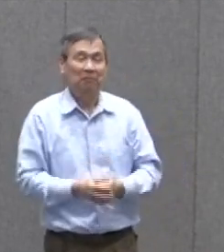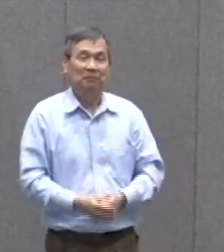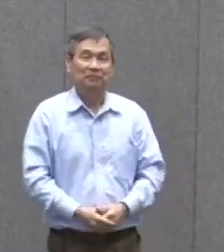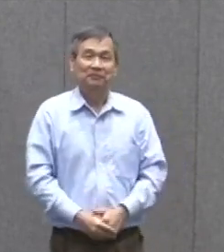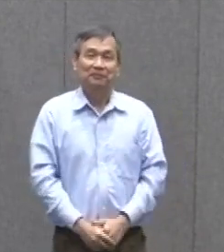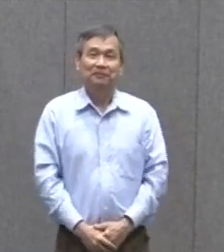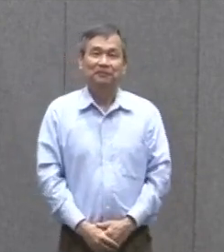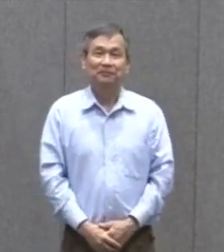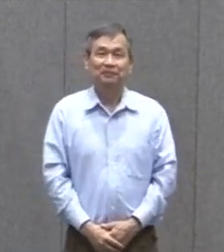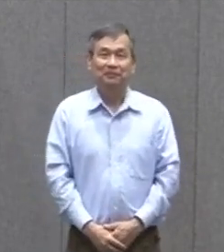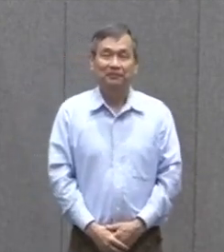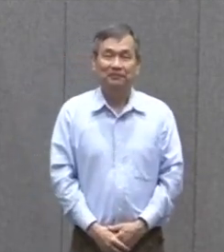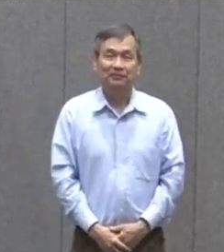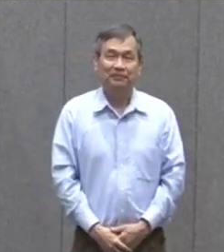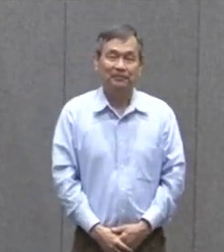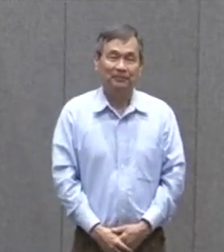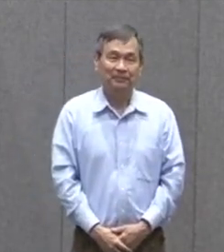(cutting)